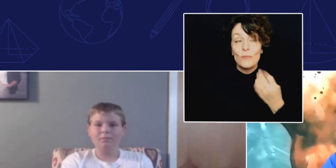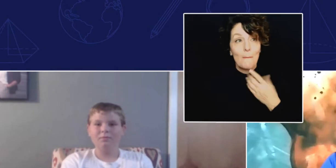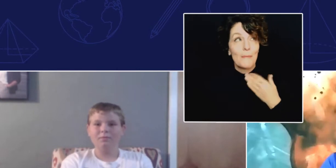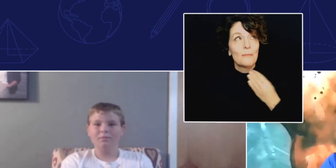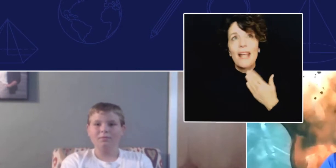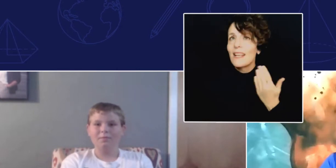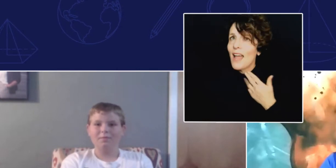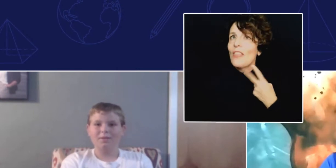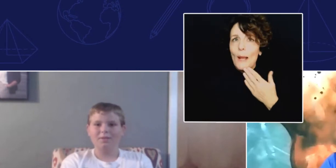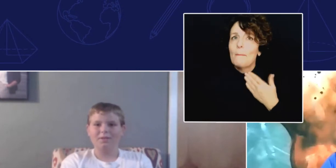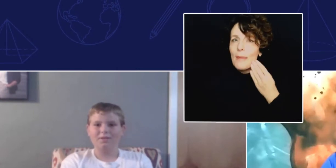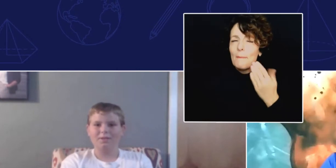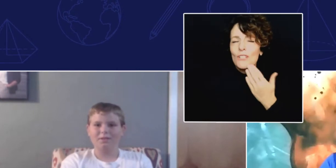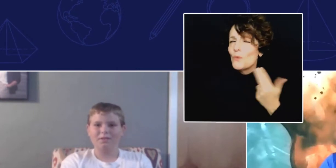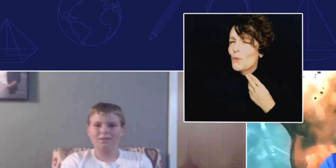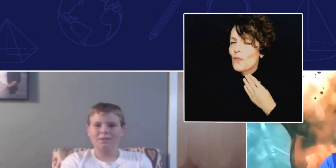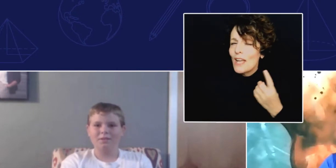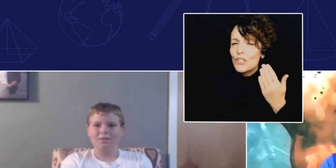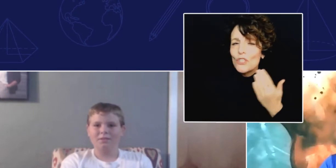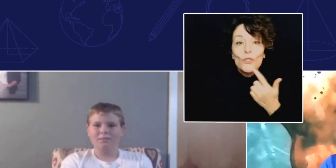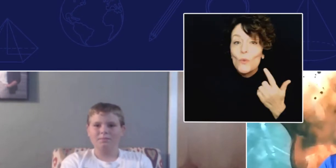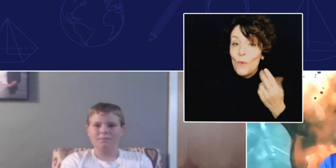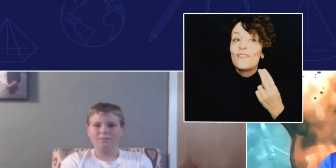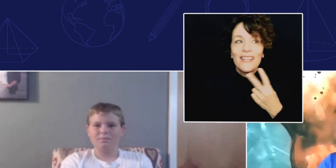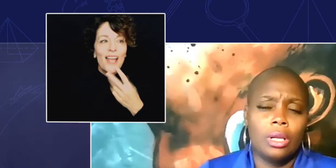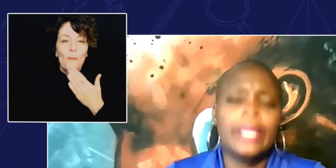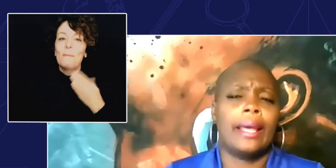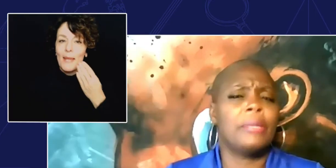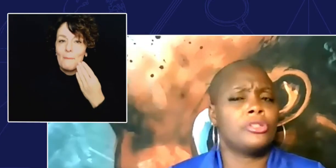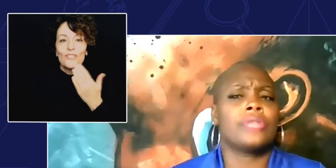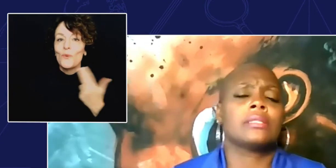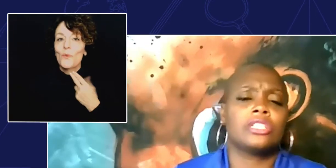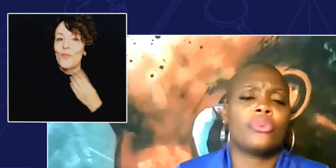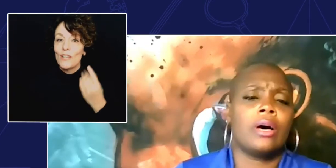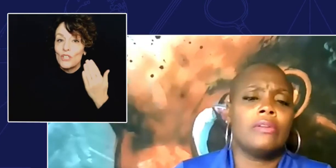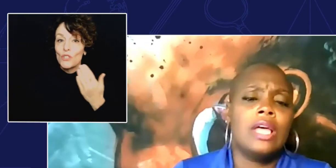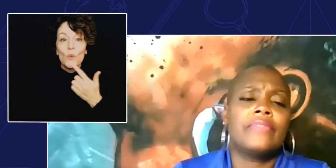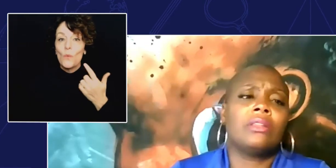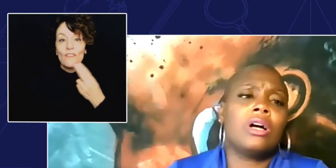So back in... I think it was maybe 2012... Yeah, maybe 2012,